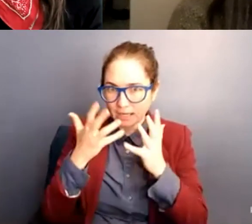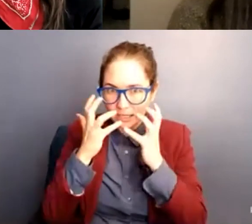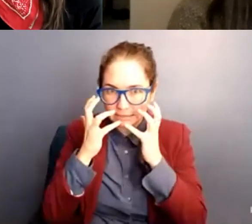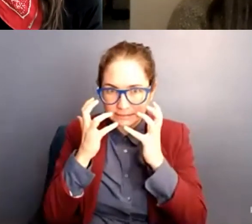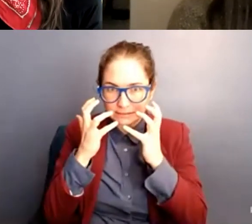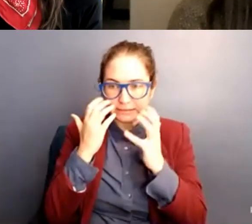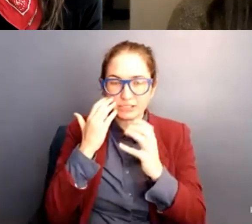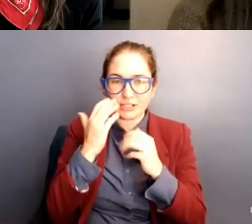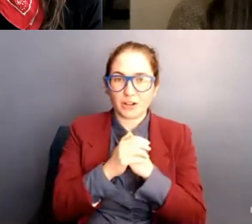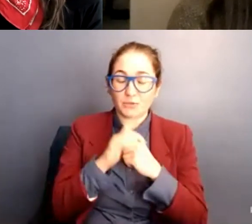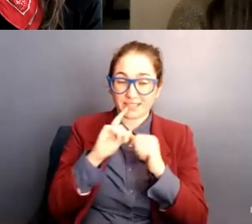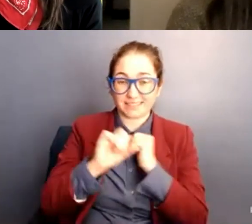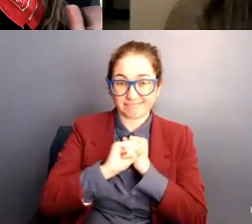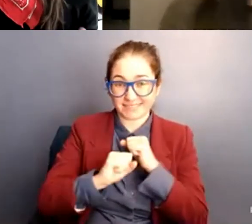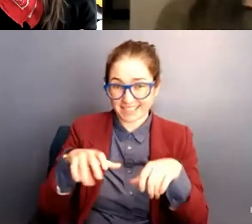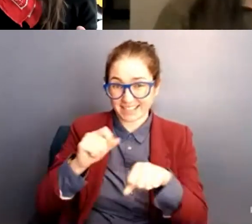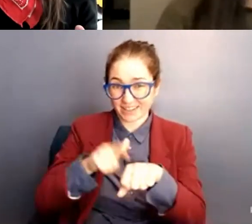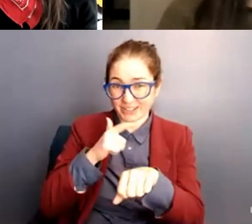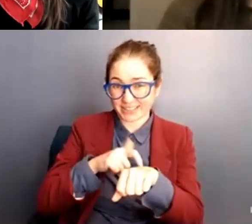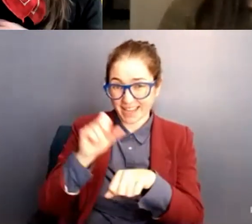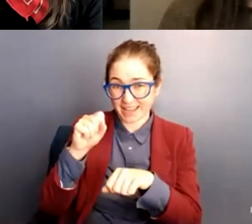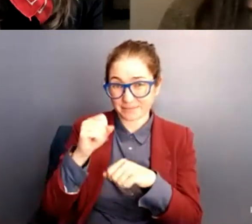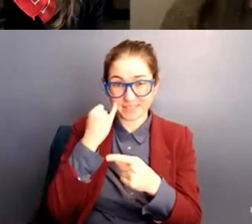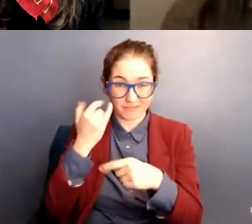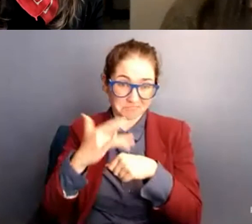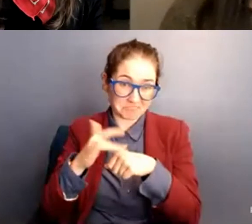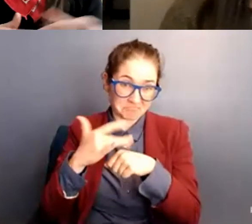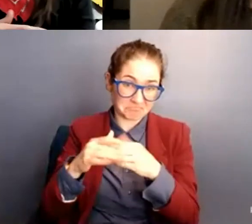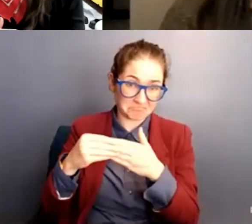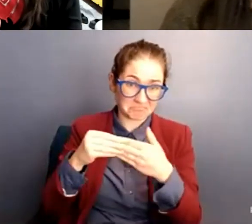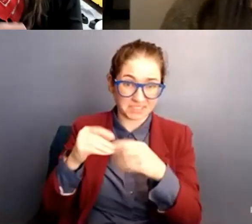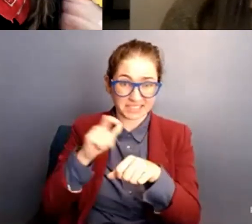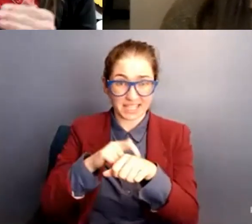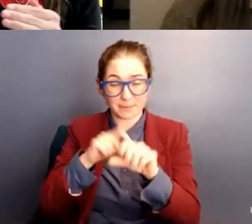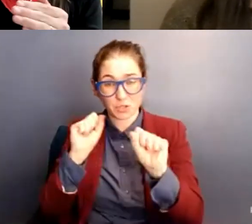if you have an intern or someone -- now I'm talking about